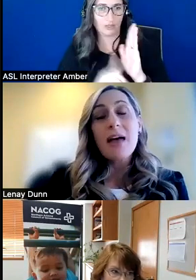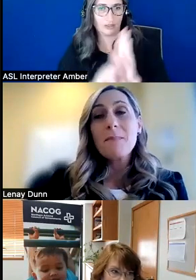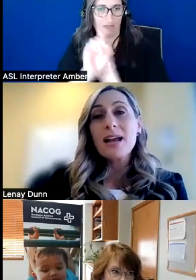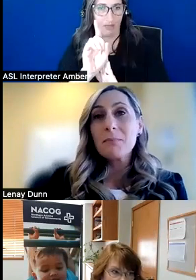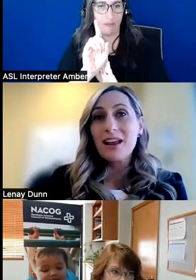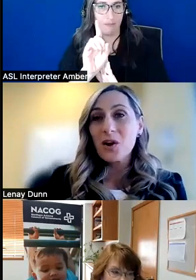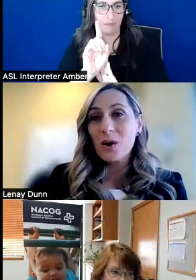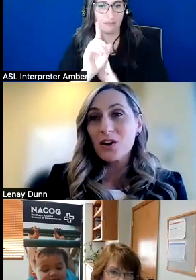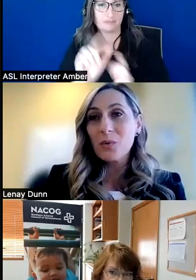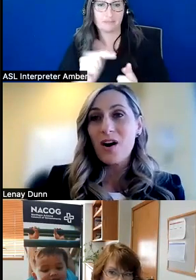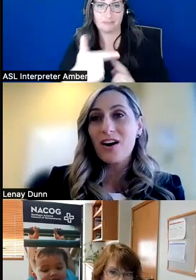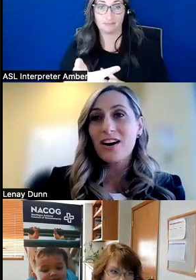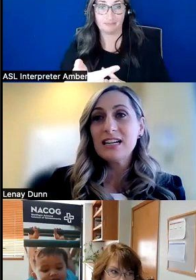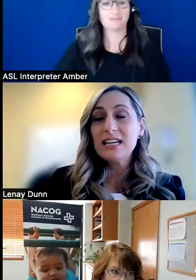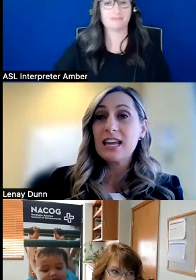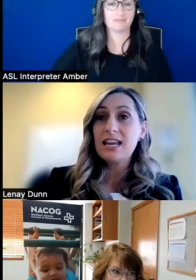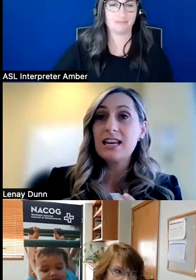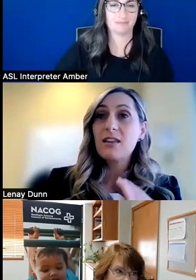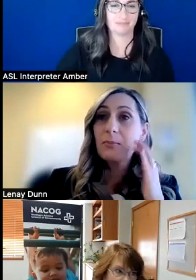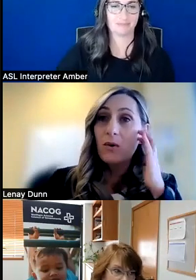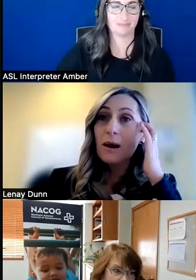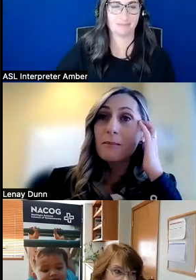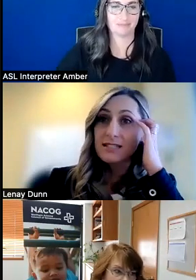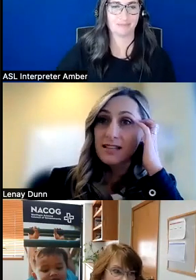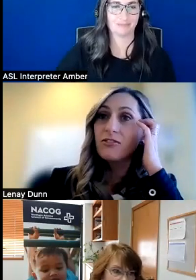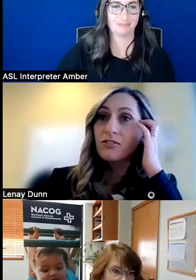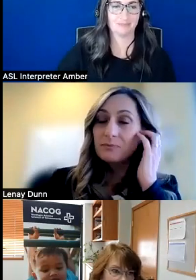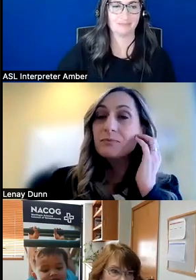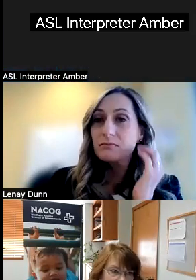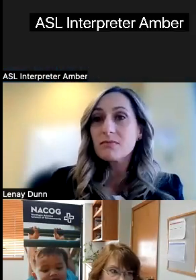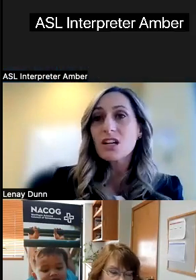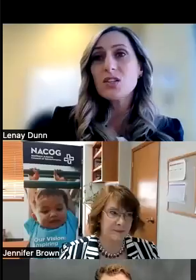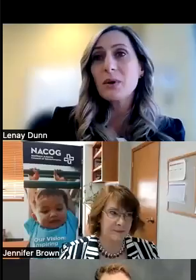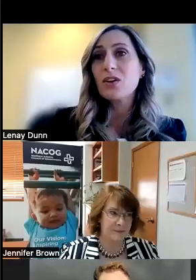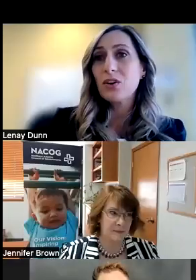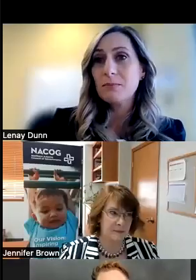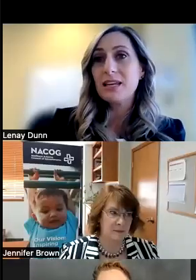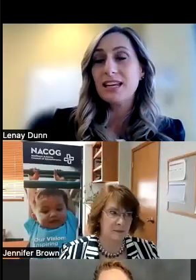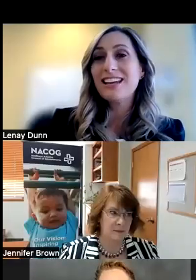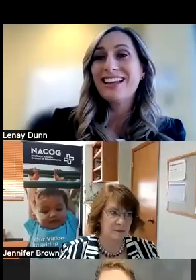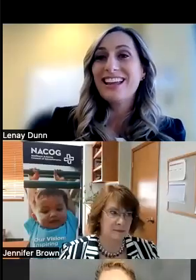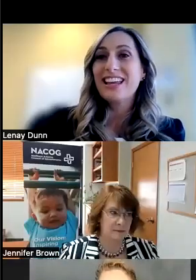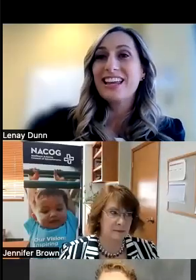Some of that might depend on where you are in the program itself.